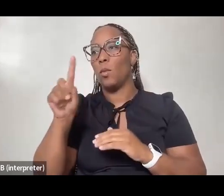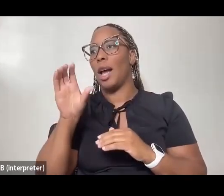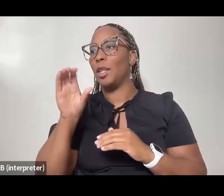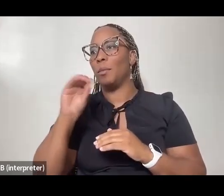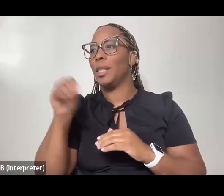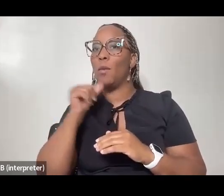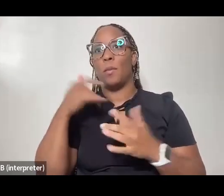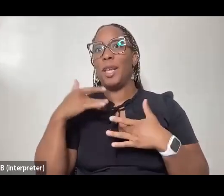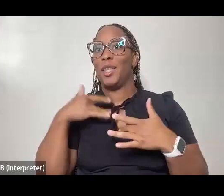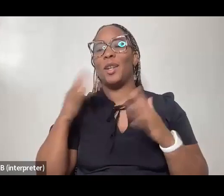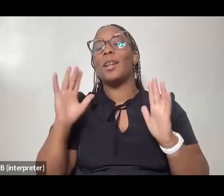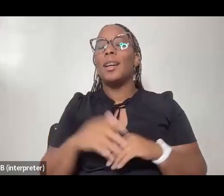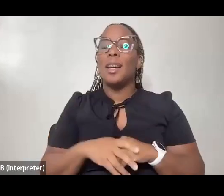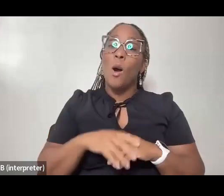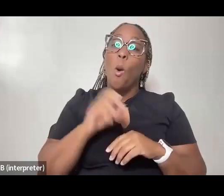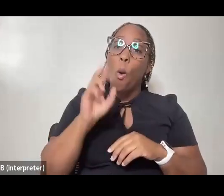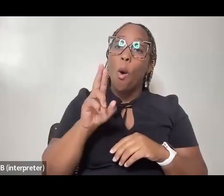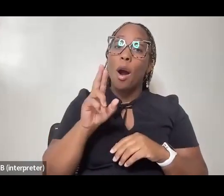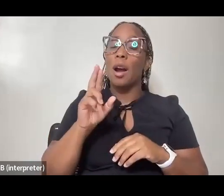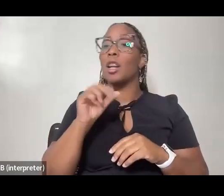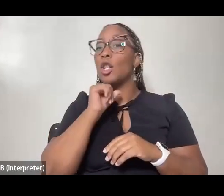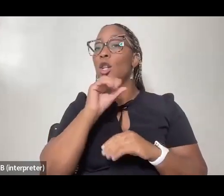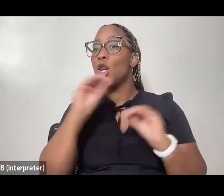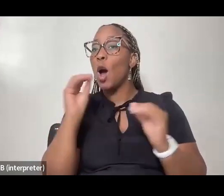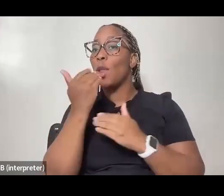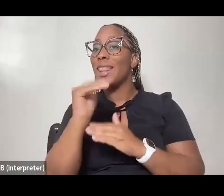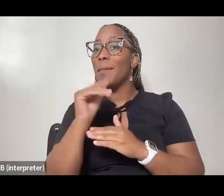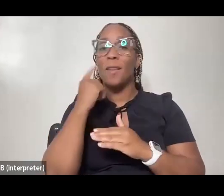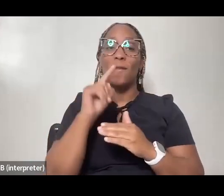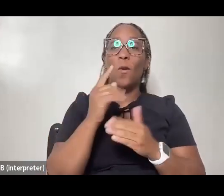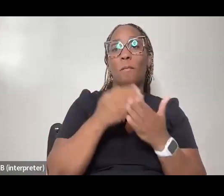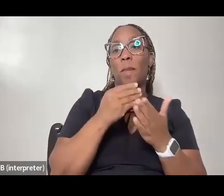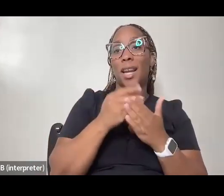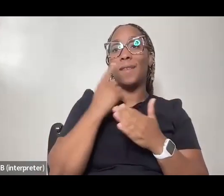worry about it or we would have unlimited funds for accessibility because it is the right thing to do and we should